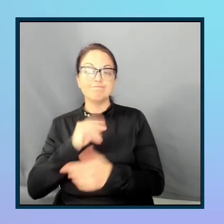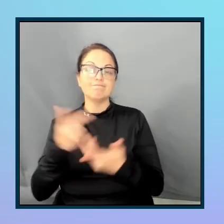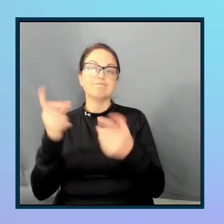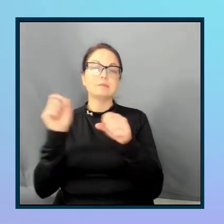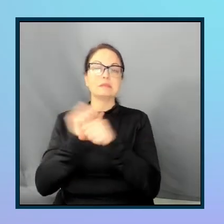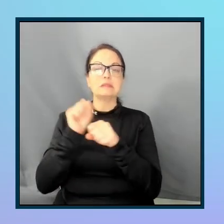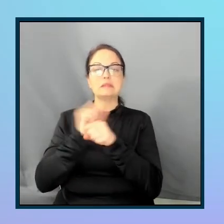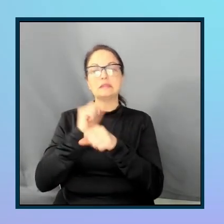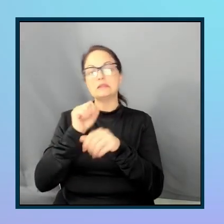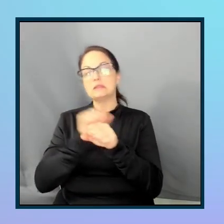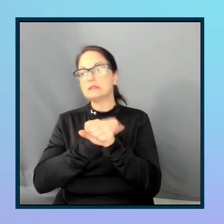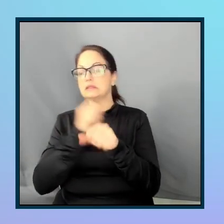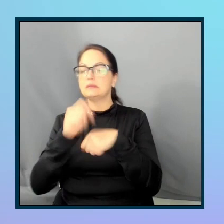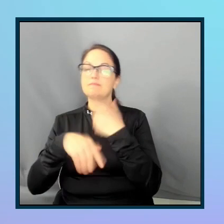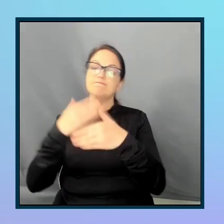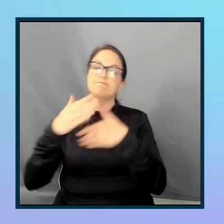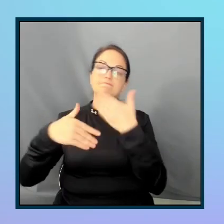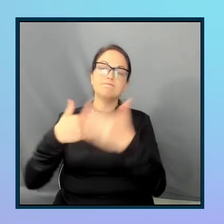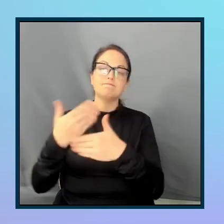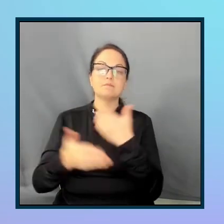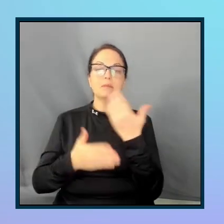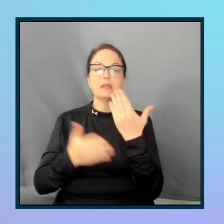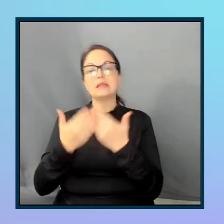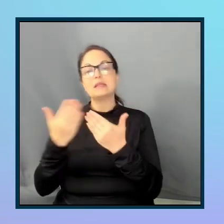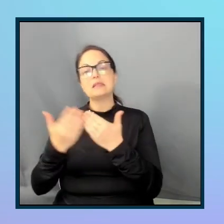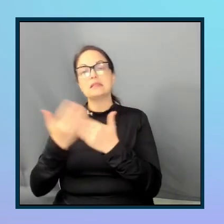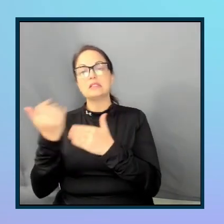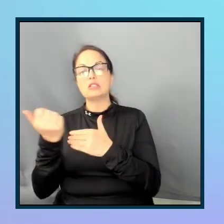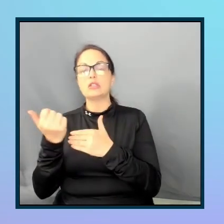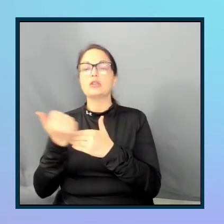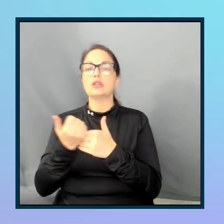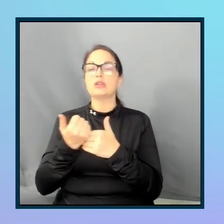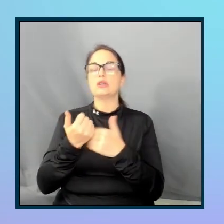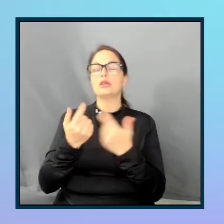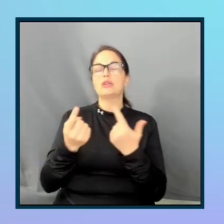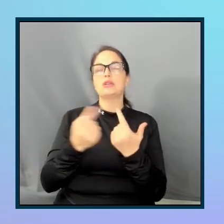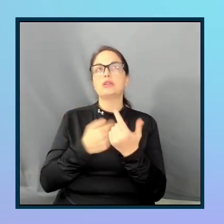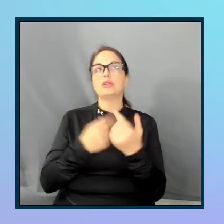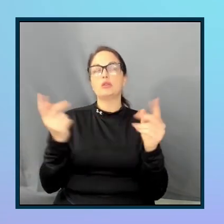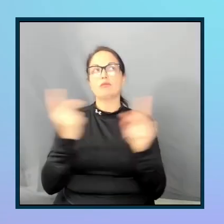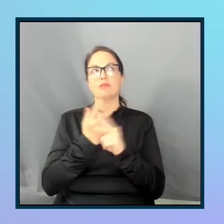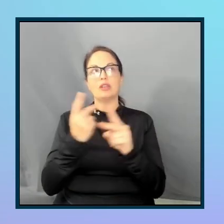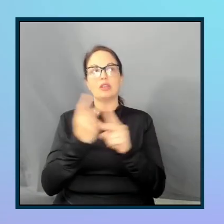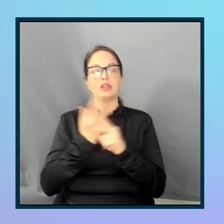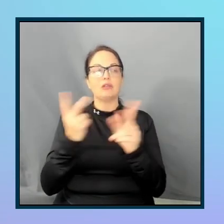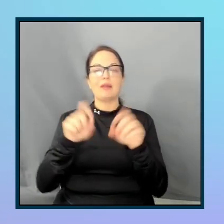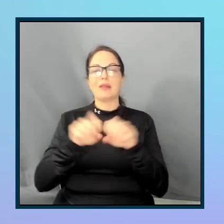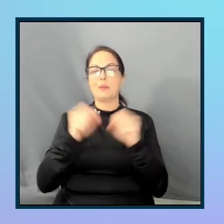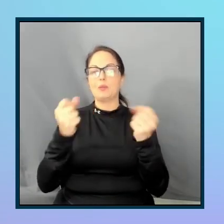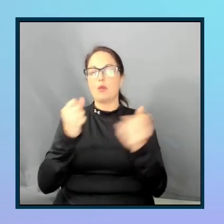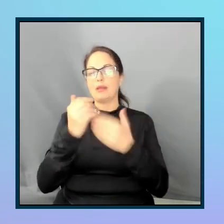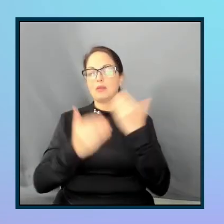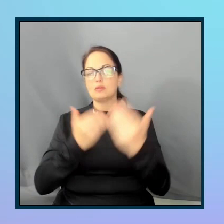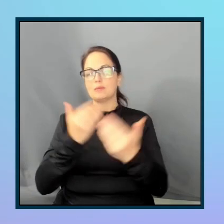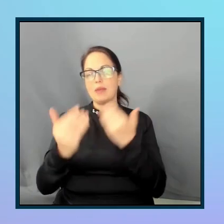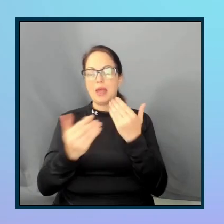then it is easier to undo those patterns and those ways of thinking, so when you have that next moment of, (gasps)